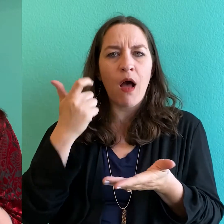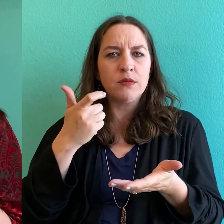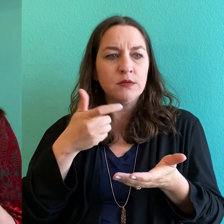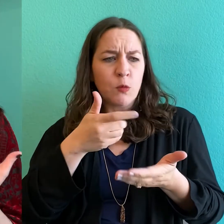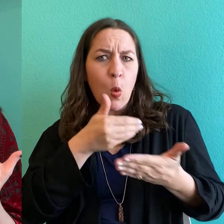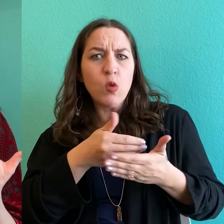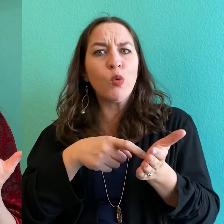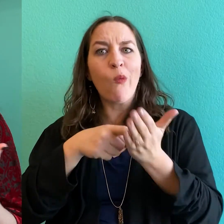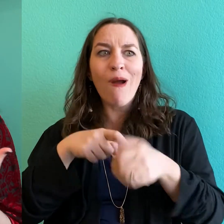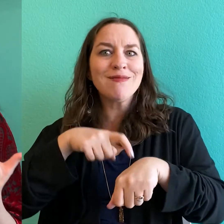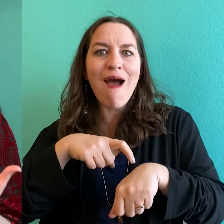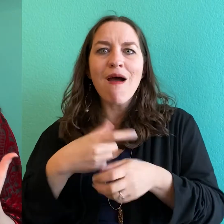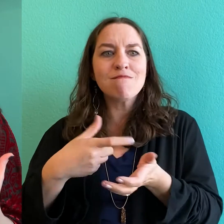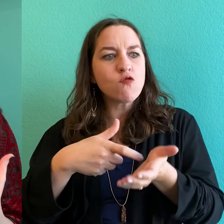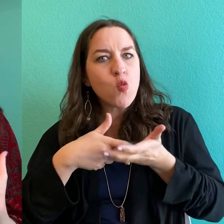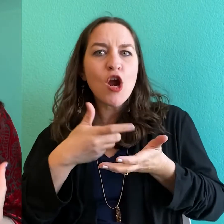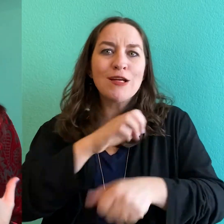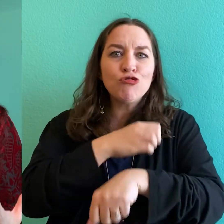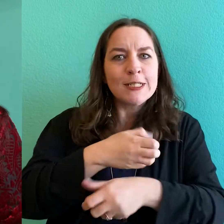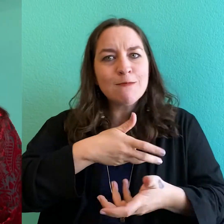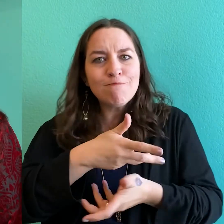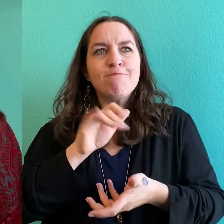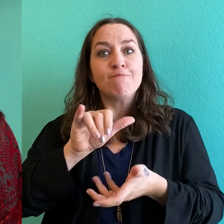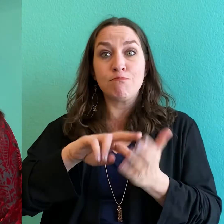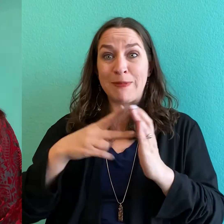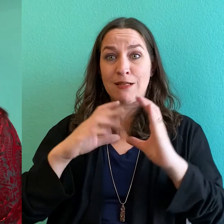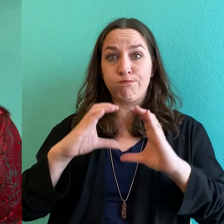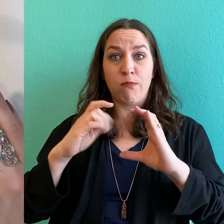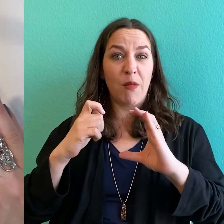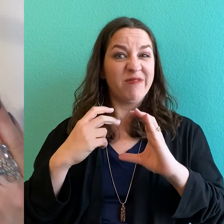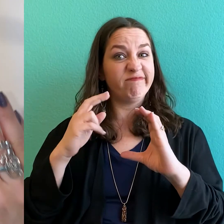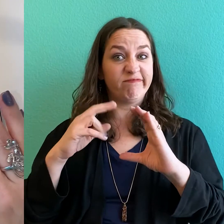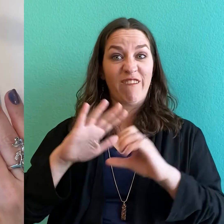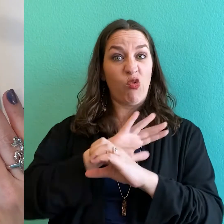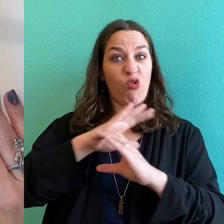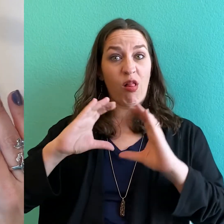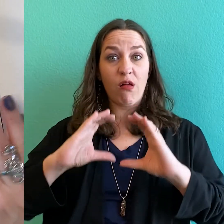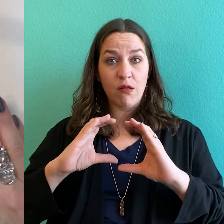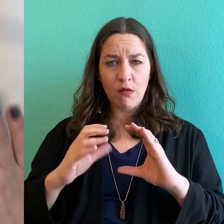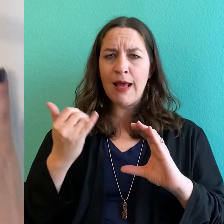just in terms of the time and energy that intimacy requires. So I can look at this and say, are these